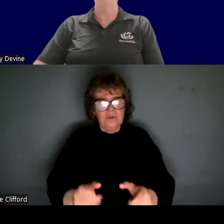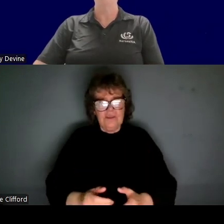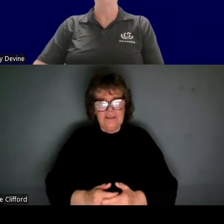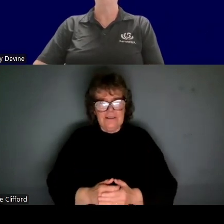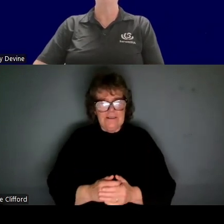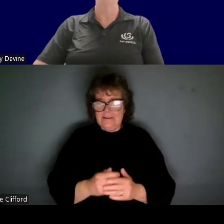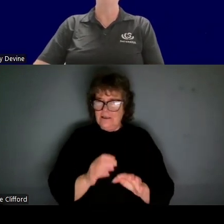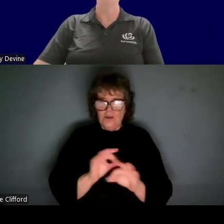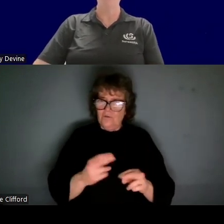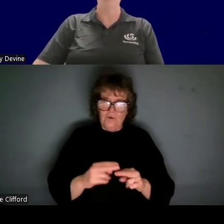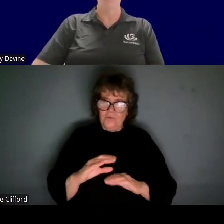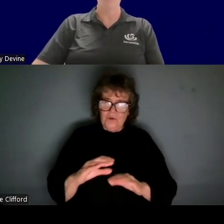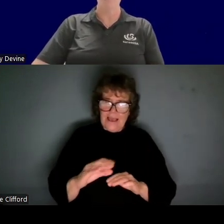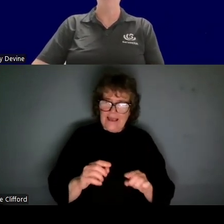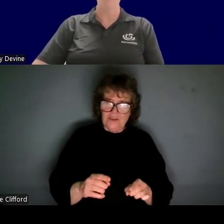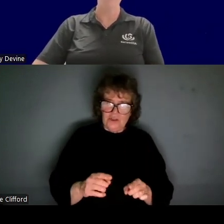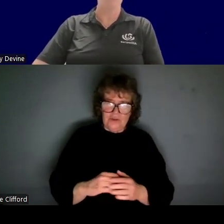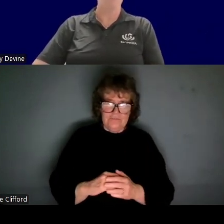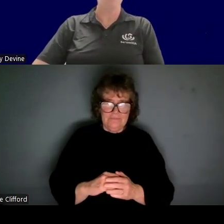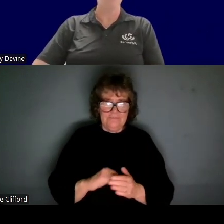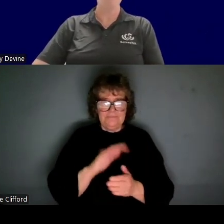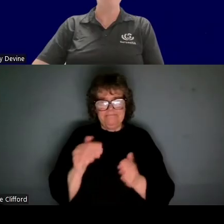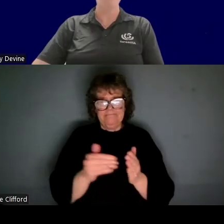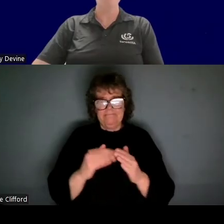and lastly, communication refusal, where somebody might close their